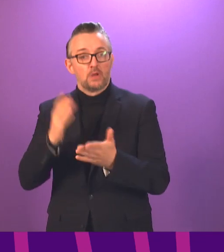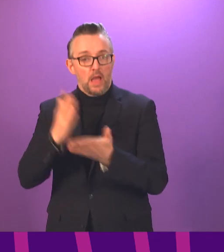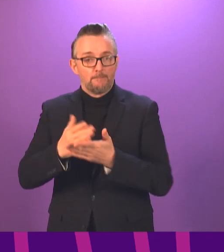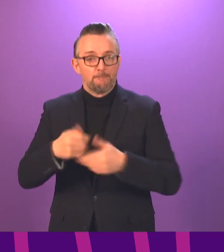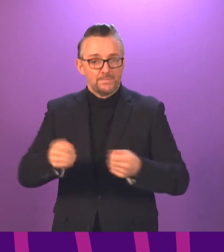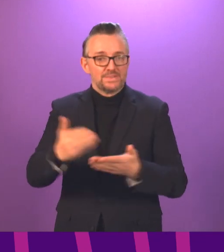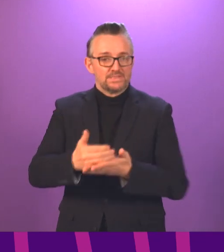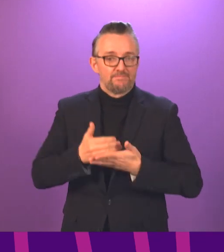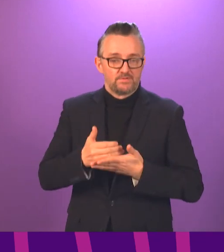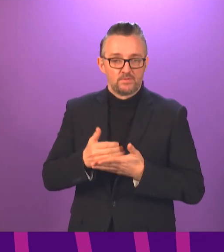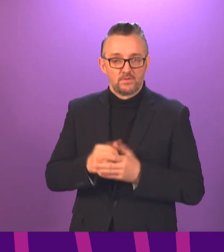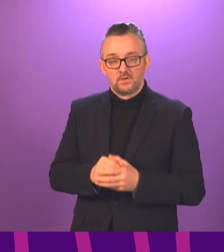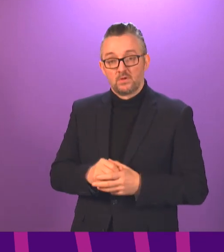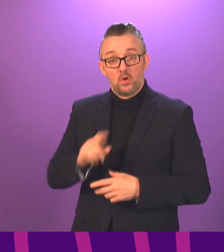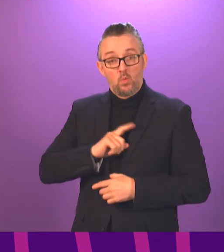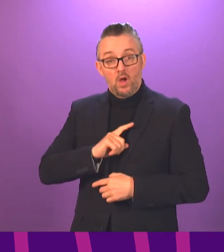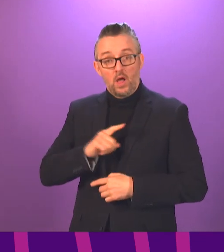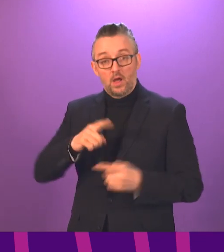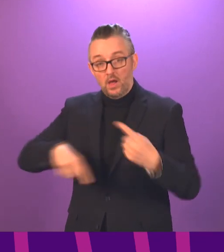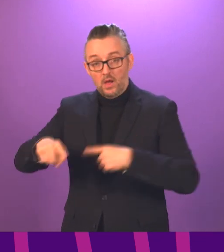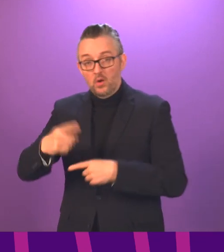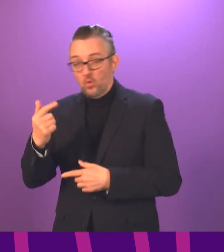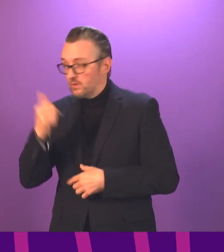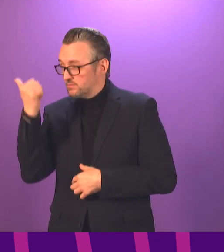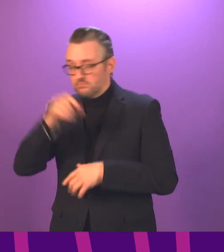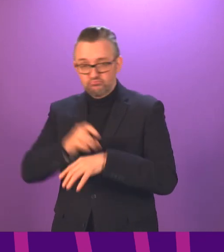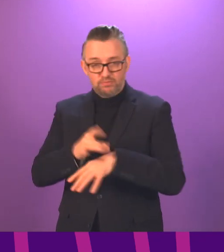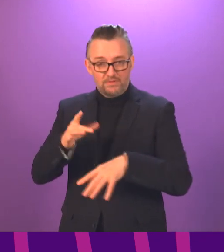It is as a result of the hard work of electoral professionals over the winter